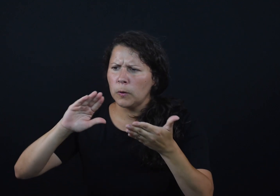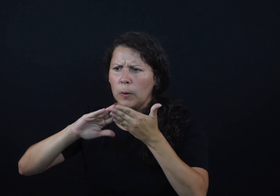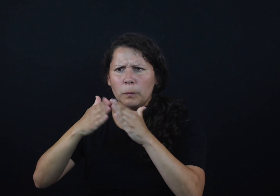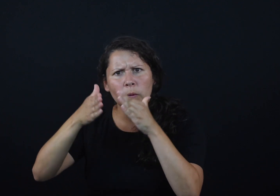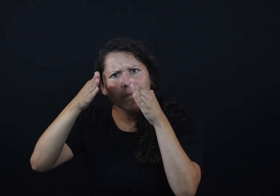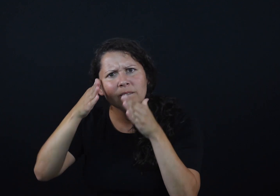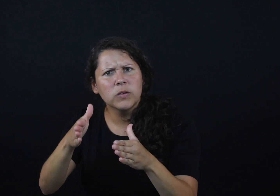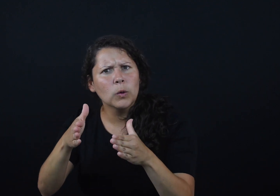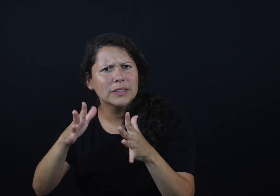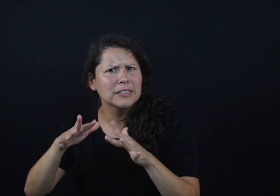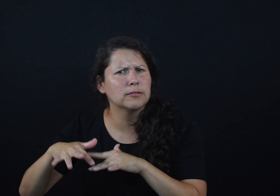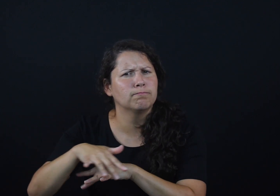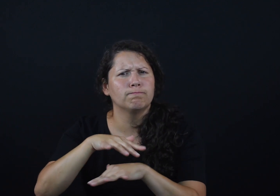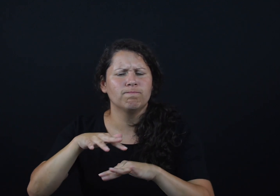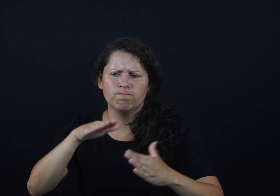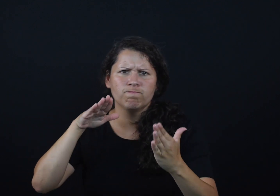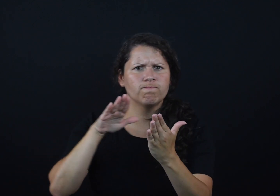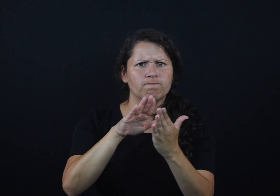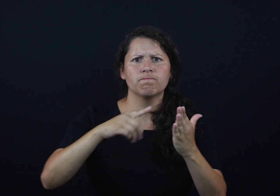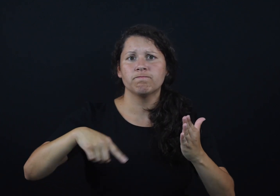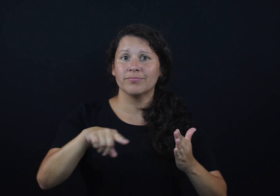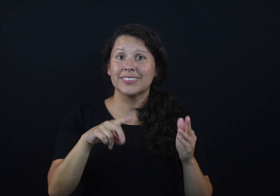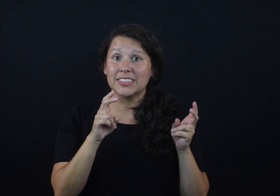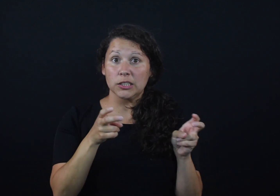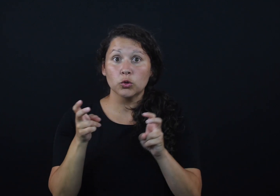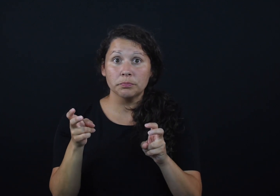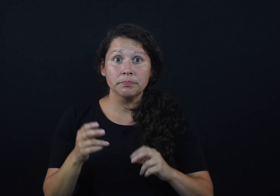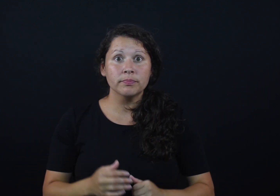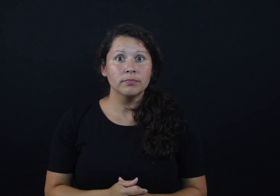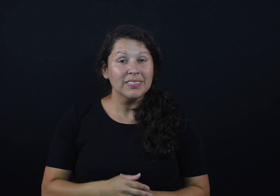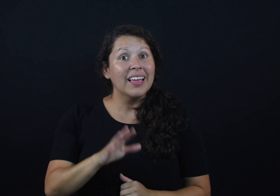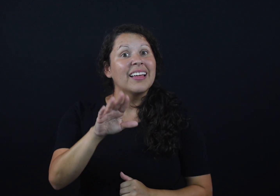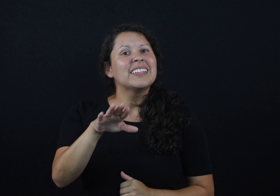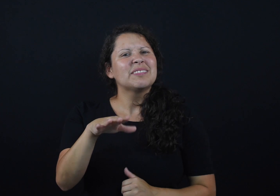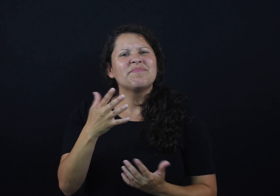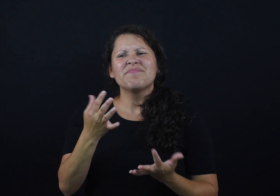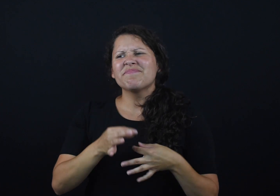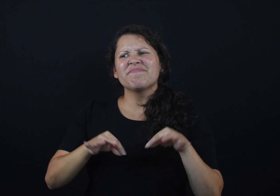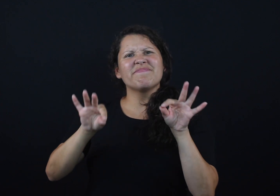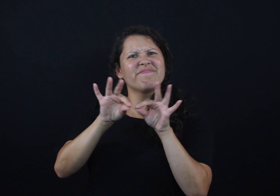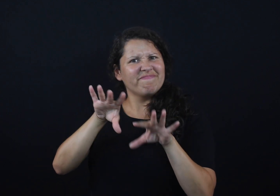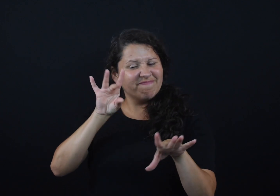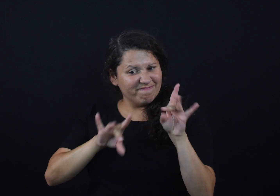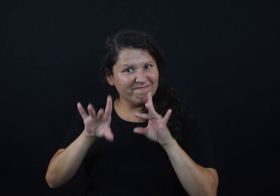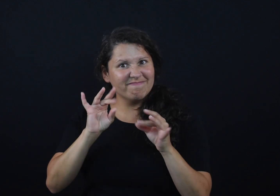address these issues.” Key findings by the numbers